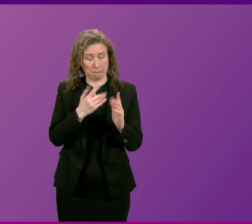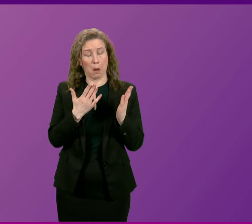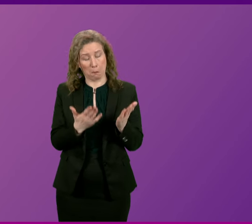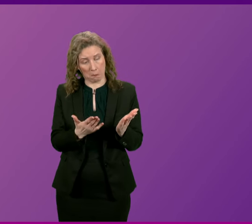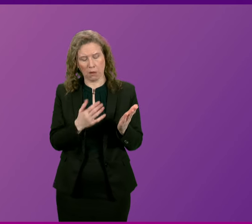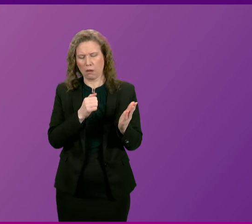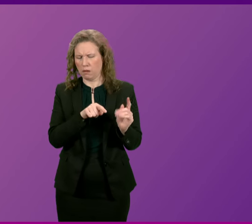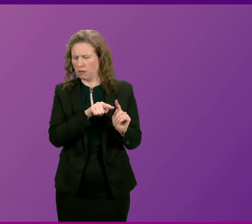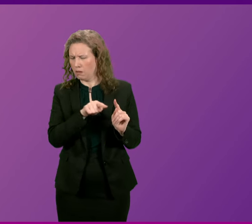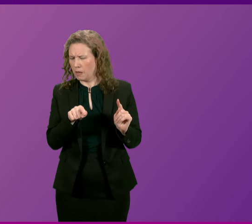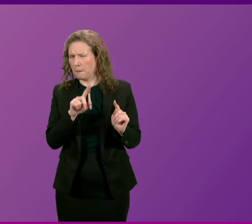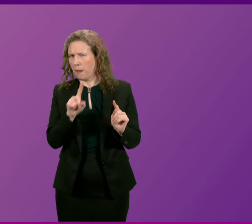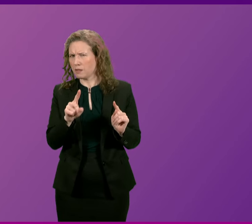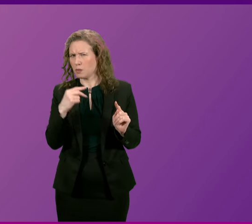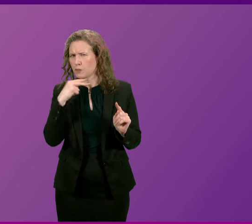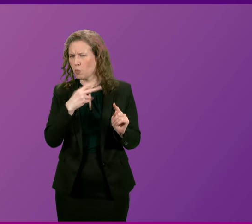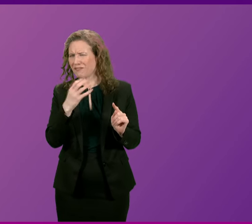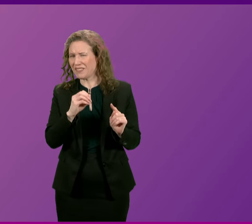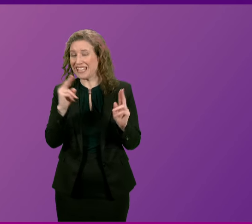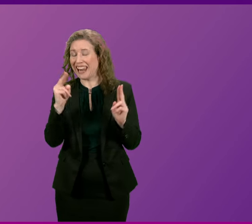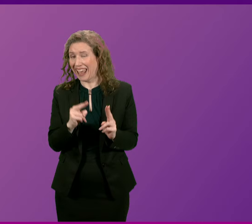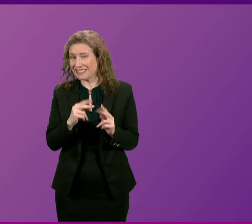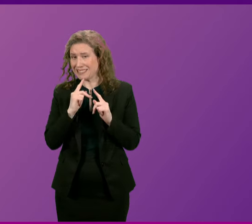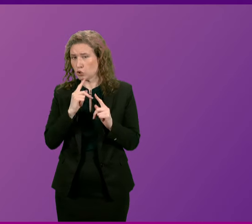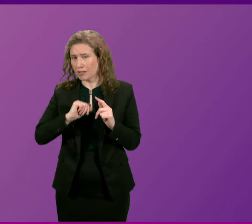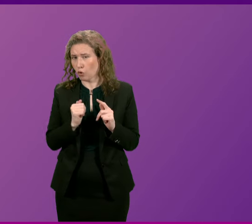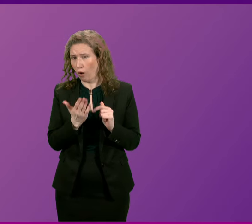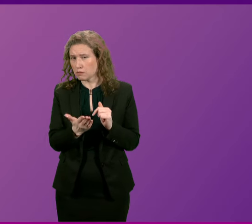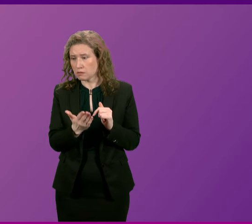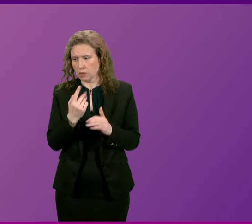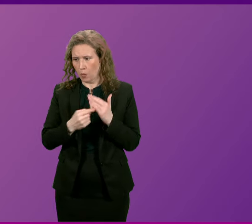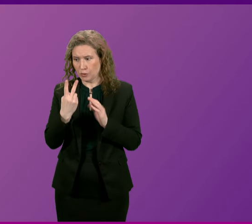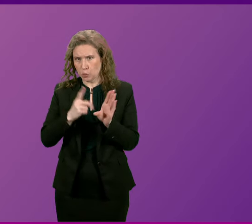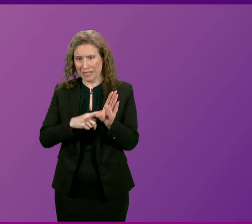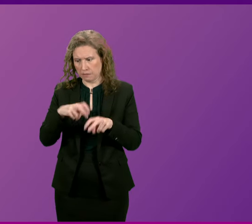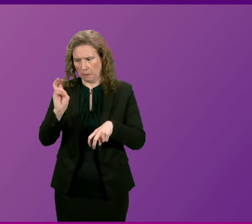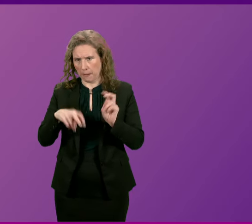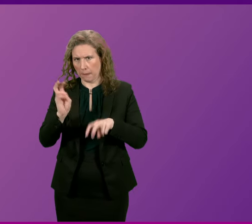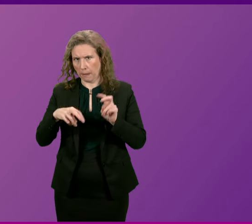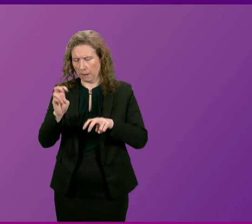250 fewer teachers in Scotland in just the past two years. He is not being straight